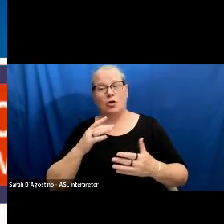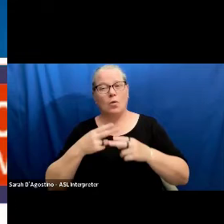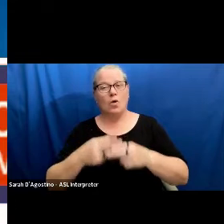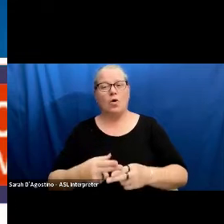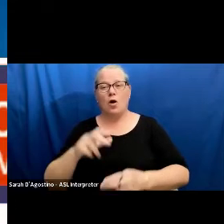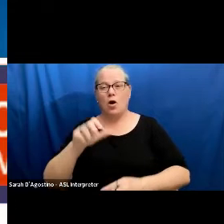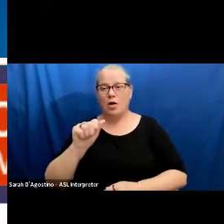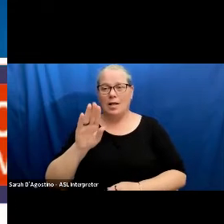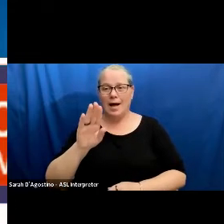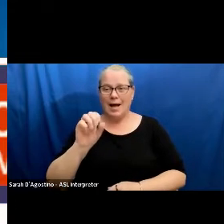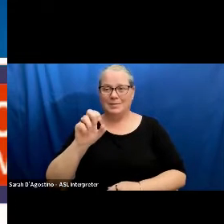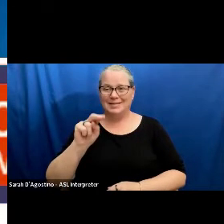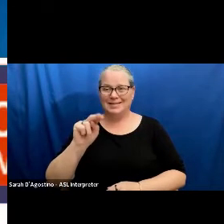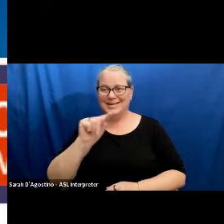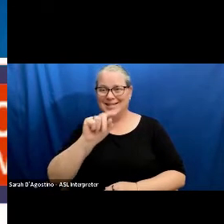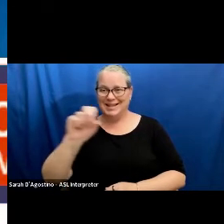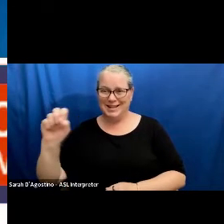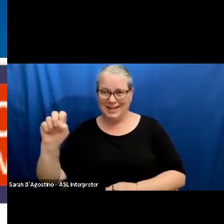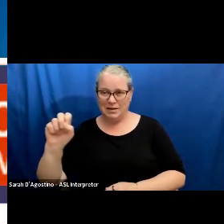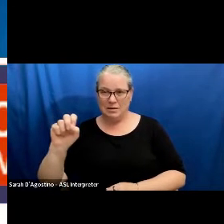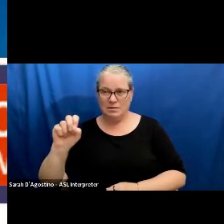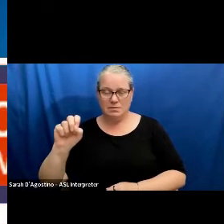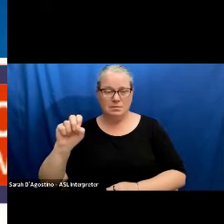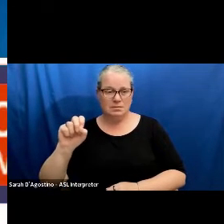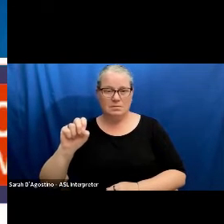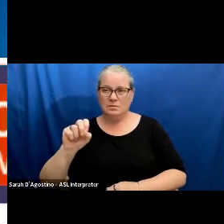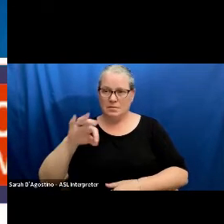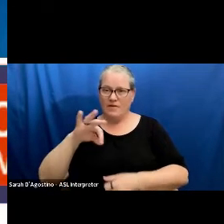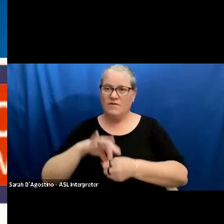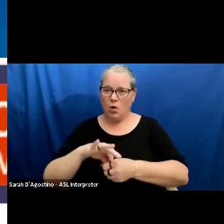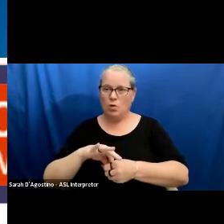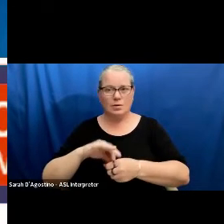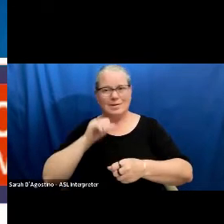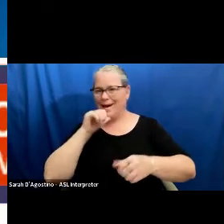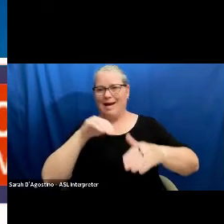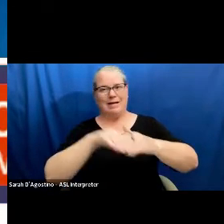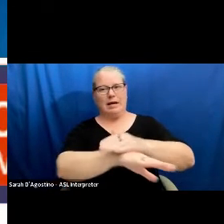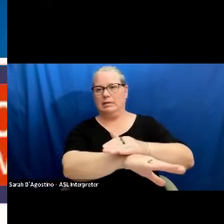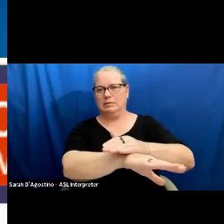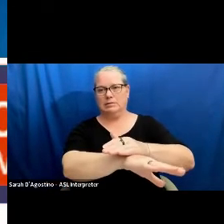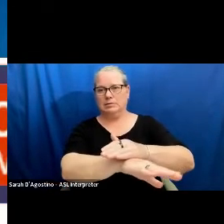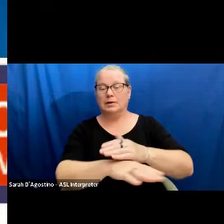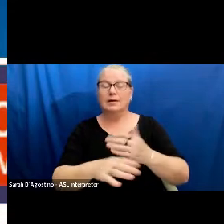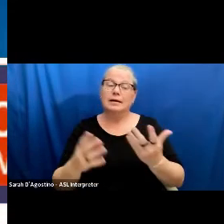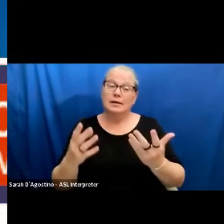there is good reason for many people to not want to appear in person and to want to vote